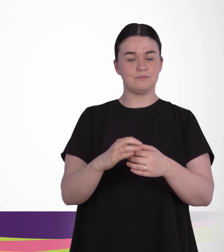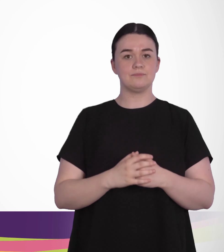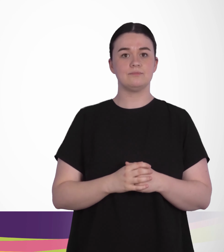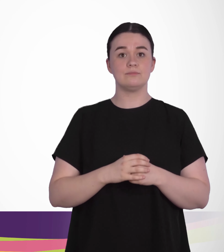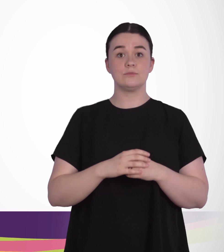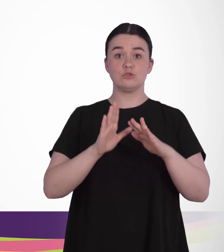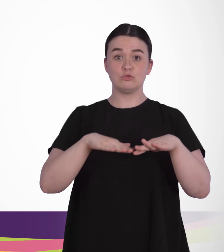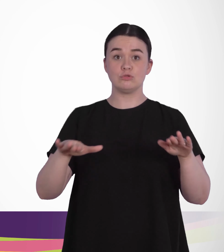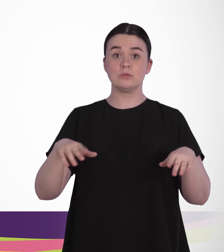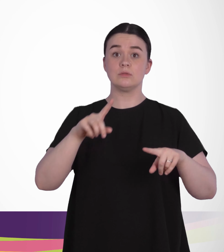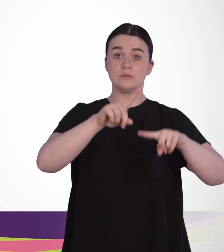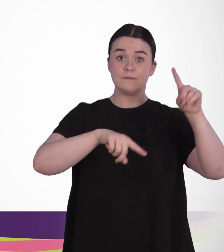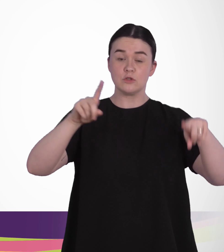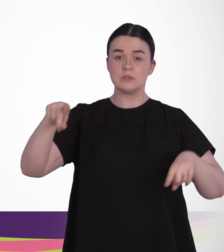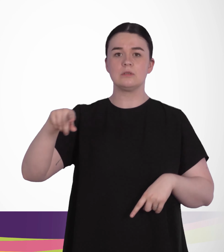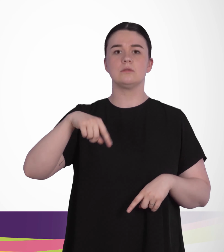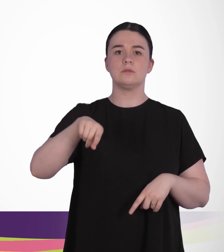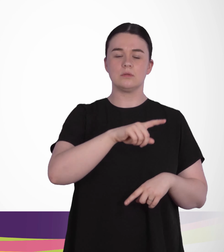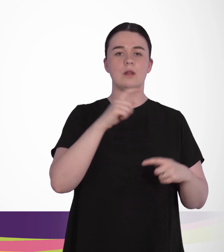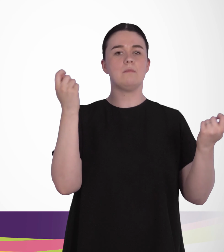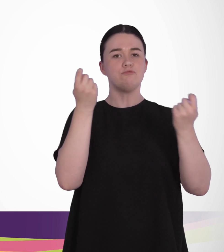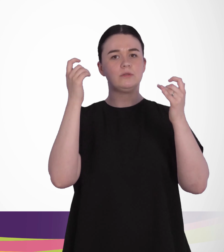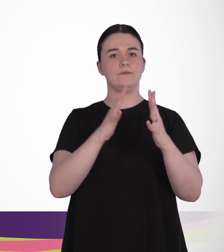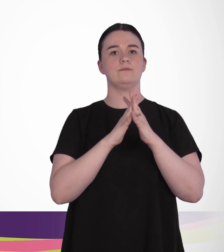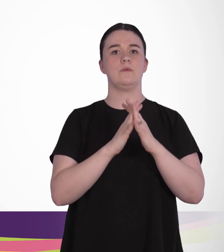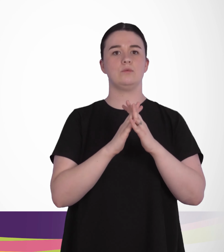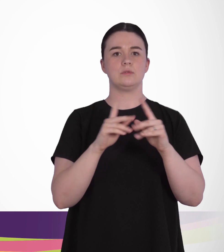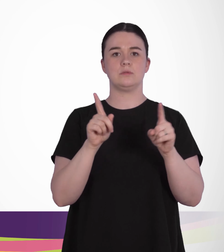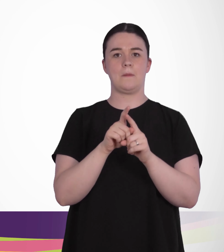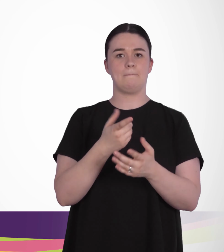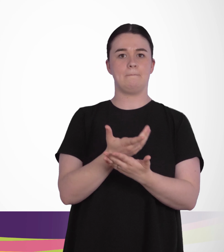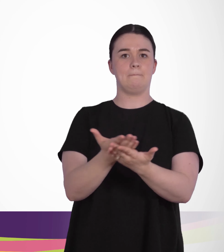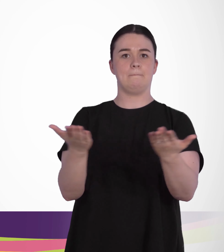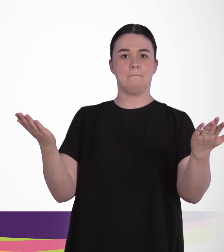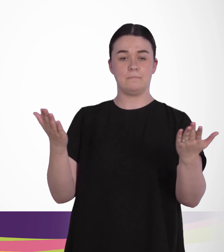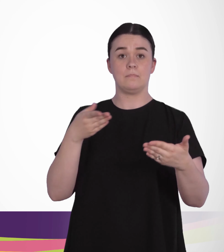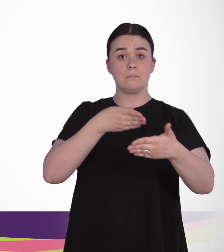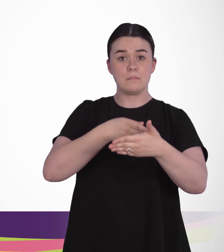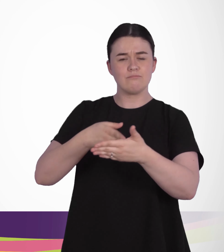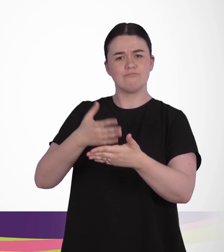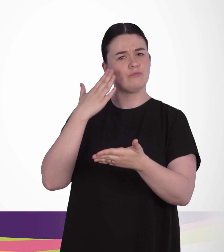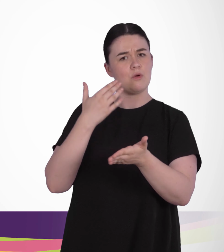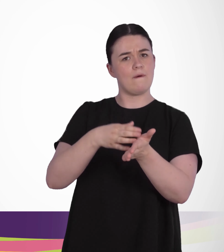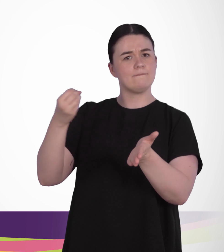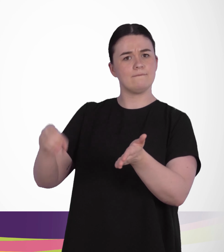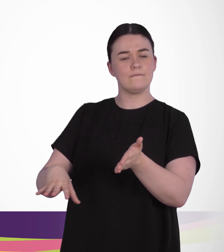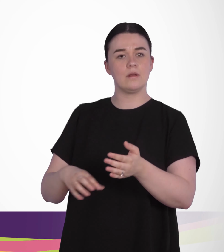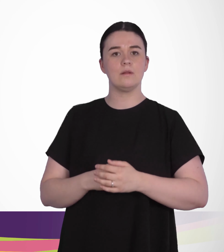Children’s diversity is celebrated and valued – and any barriers to participation are dismantled.